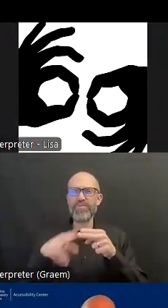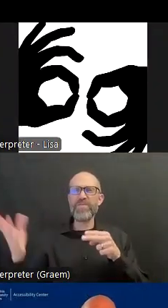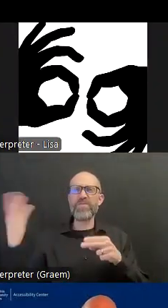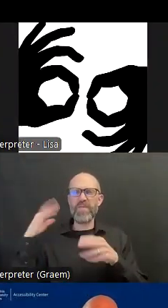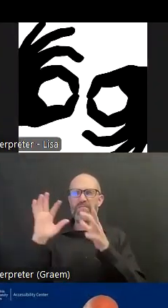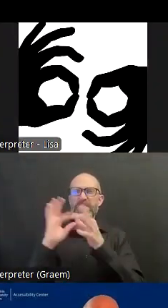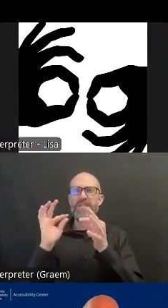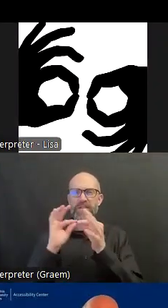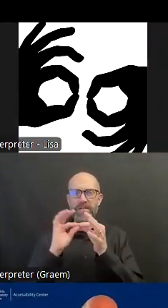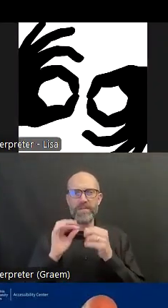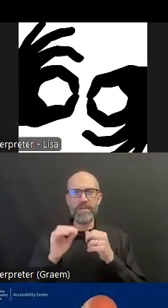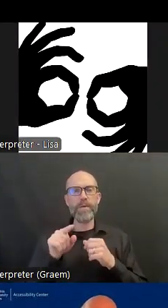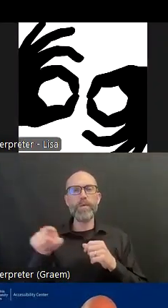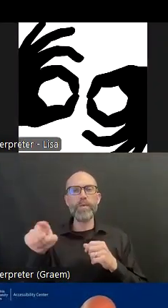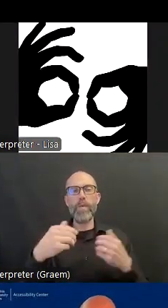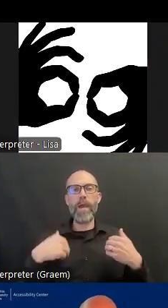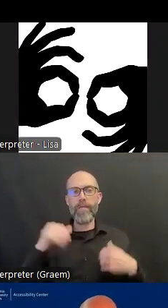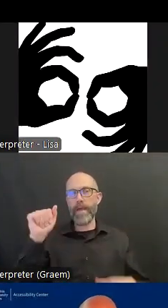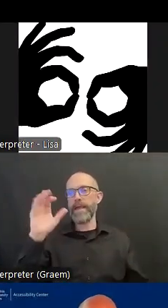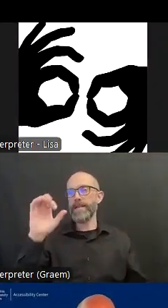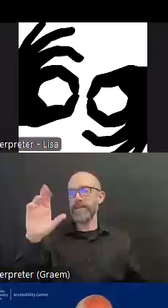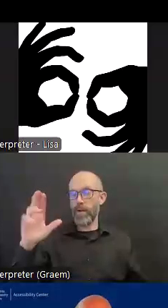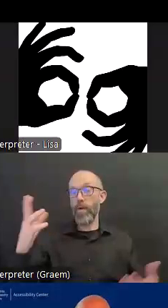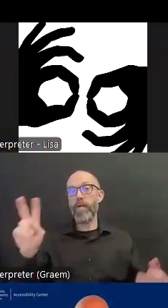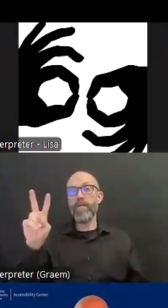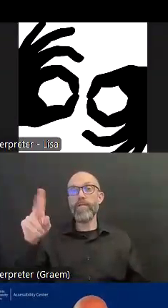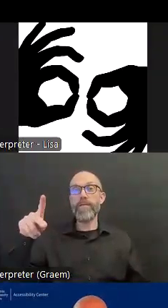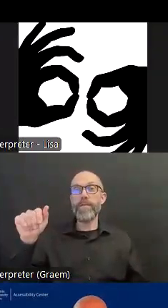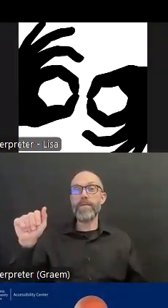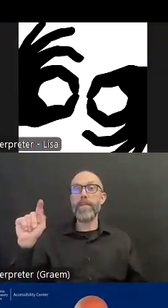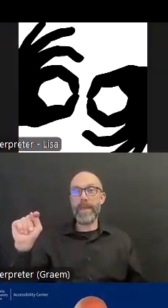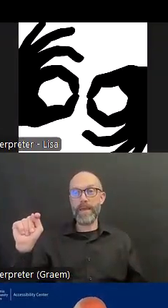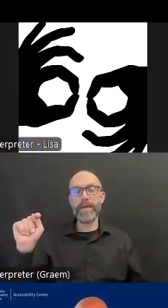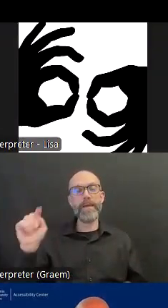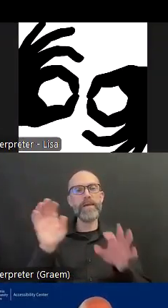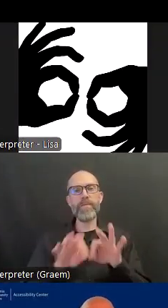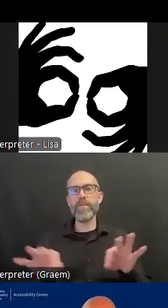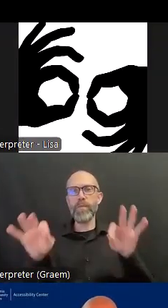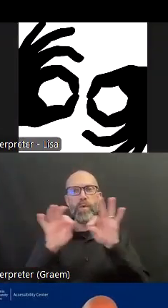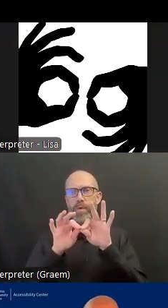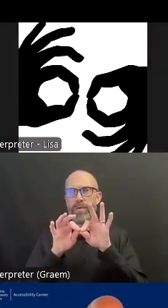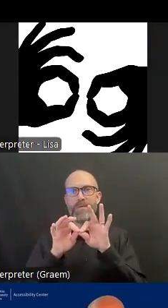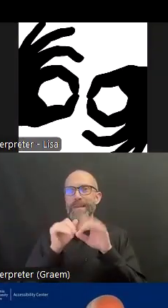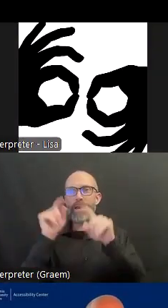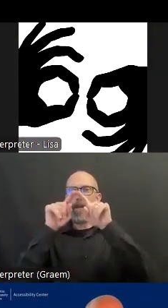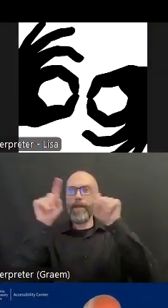and that is when you have ACR or VPAT, it's important not to just have a checkbox. OK, we received a VPAT.